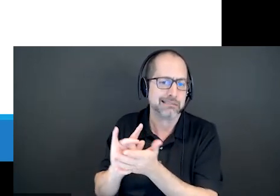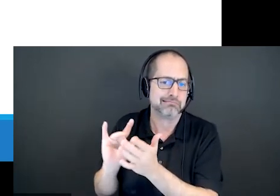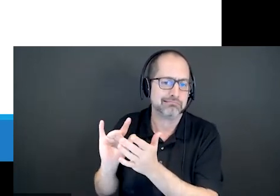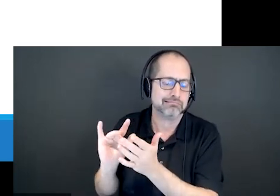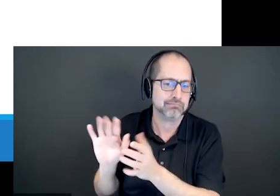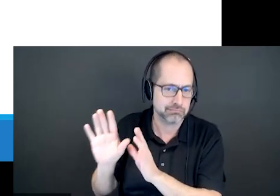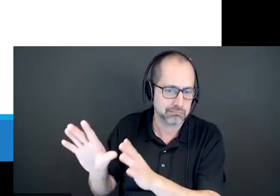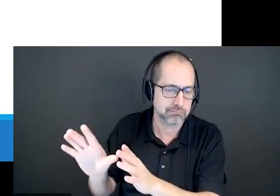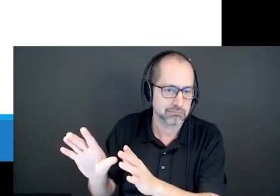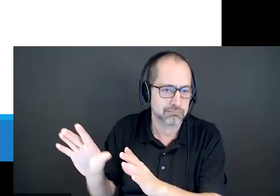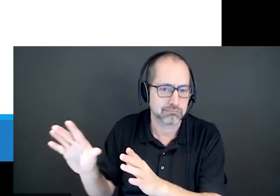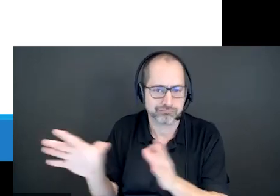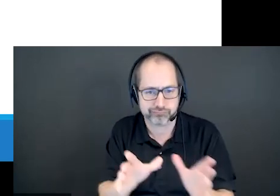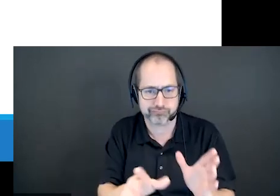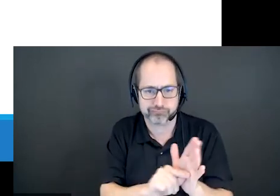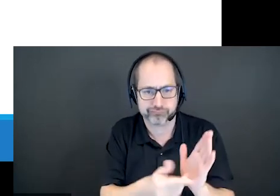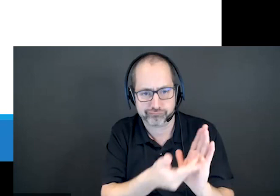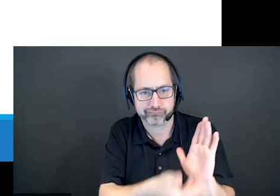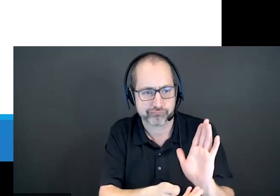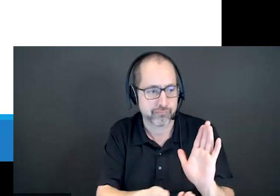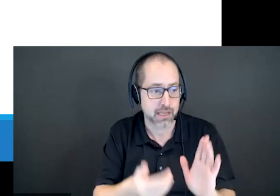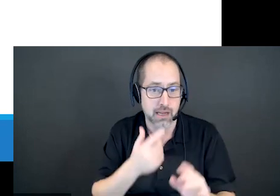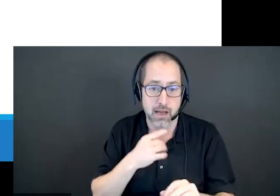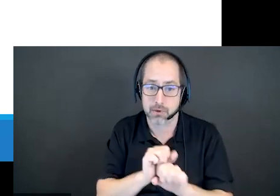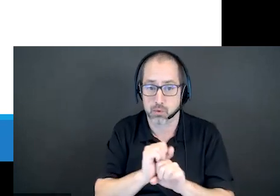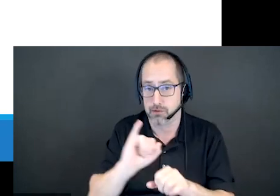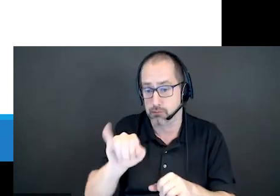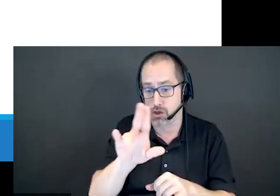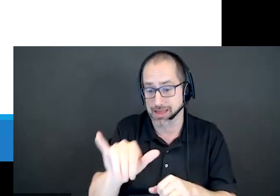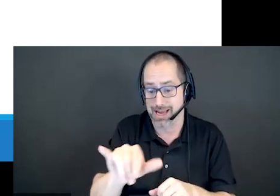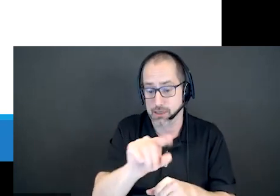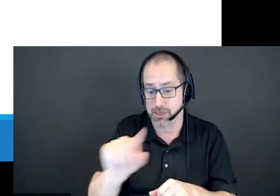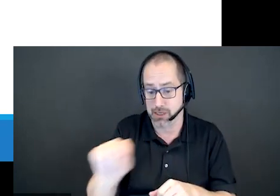people with long COVID since around July of 2020. By the Fall I started getting a lot of